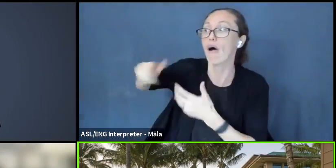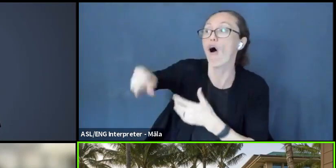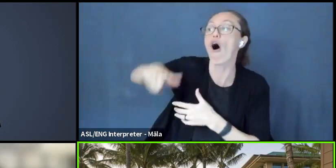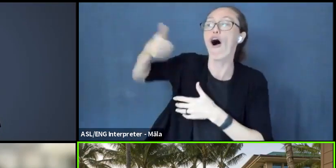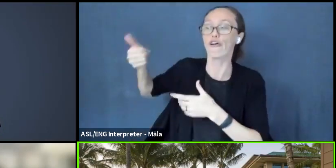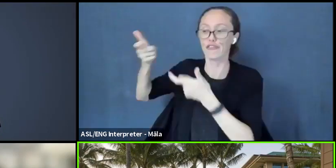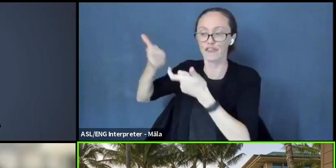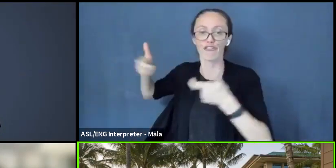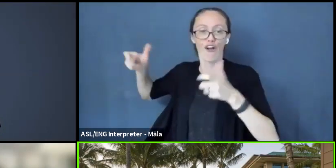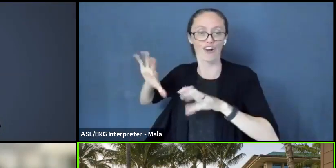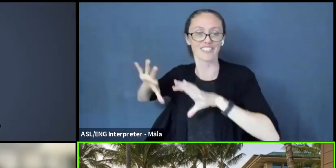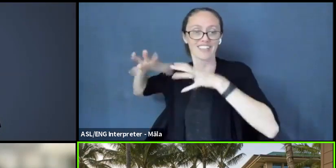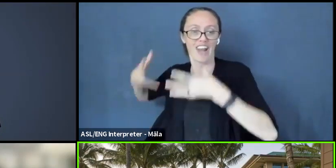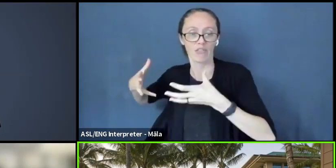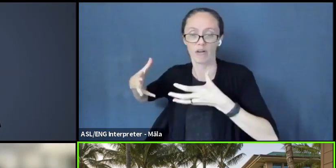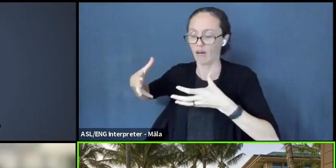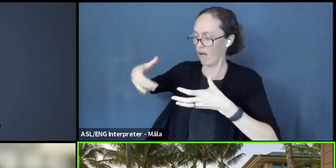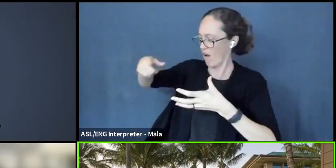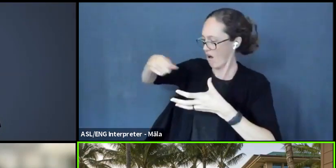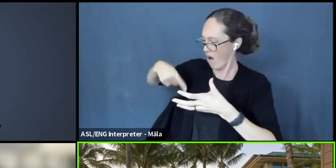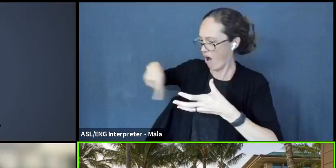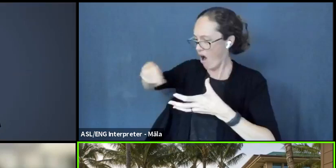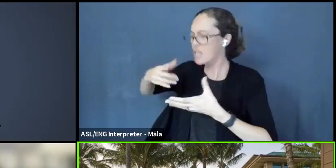Or where the vaccine status wasn't known.